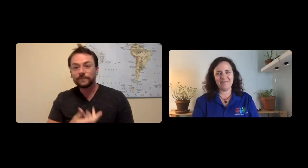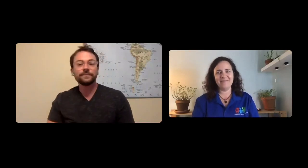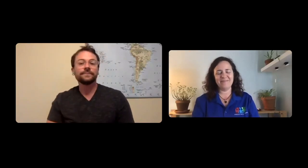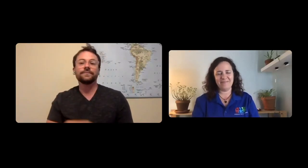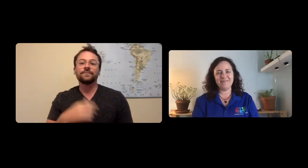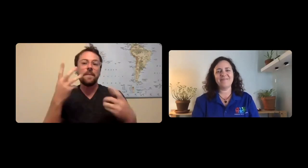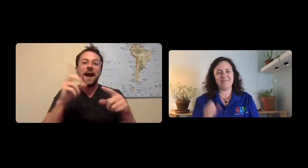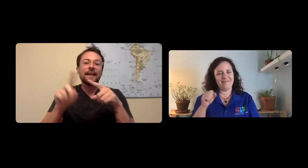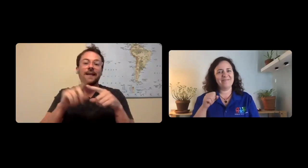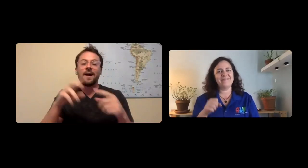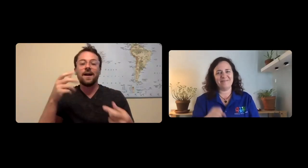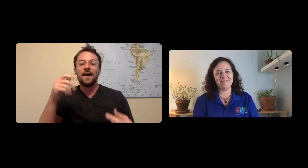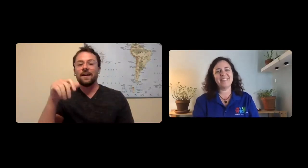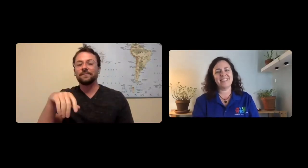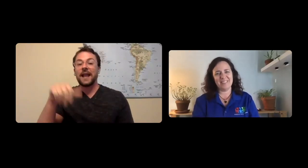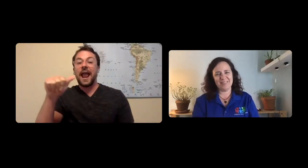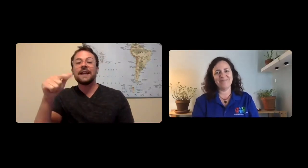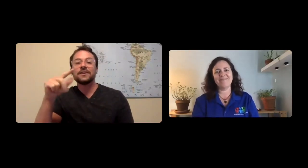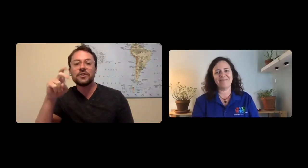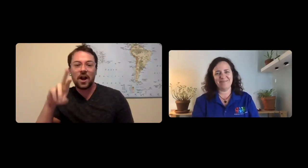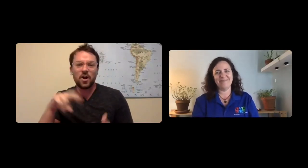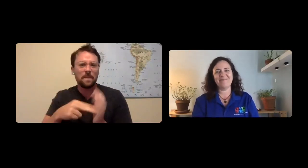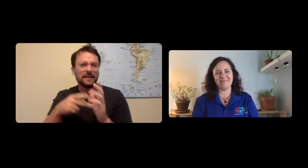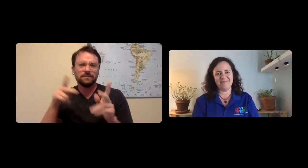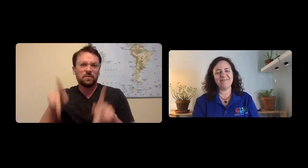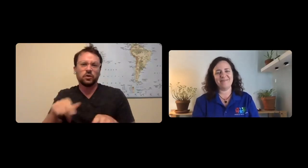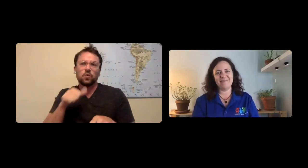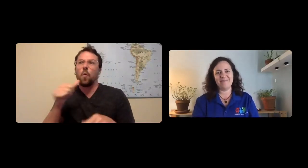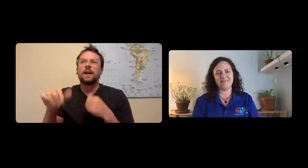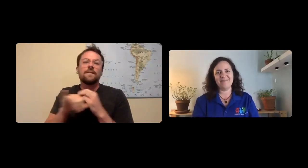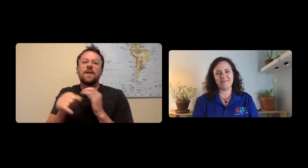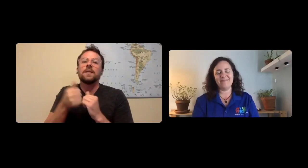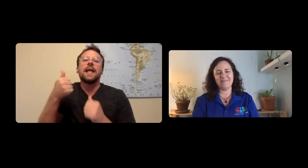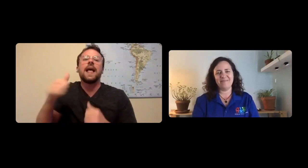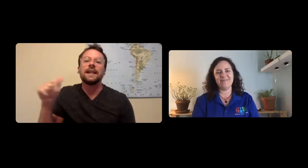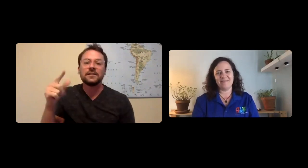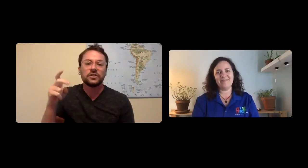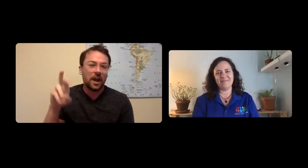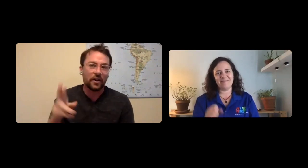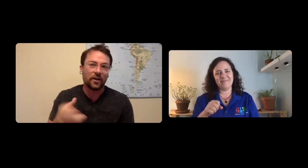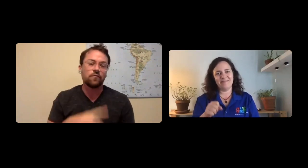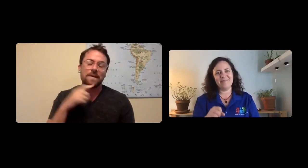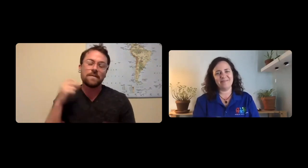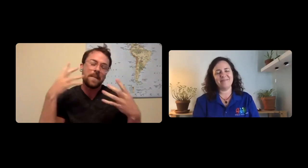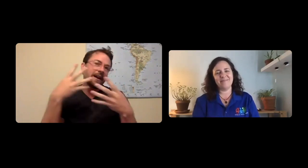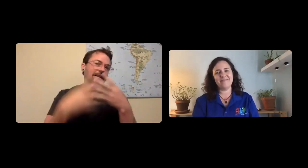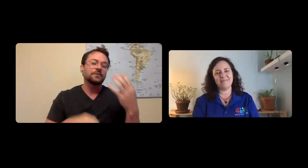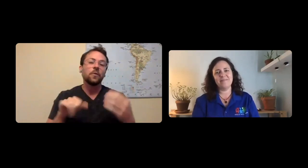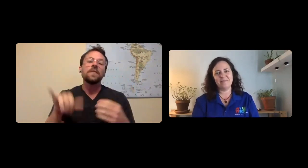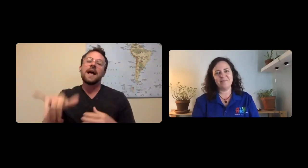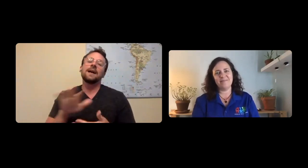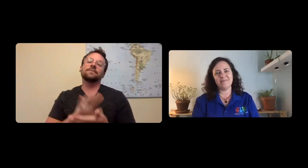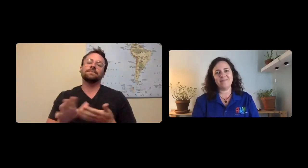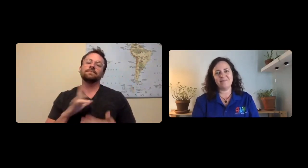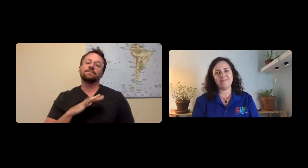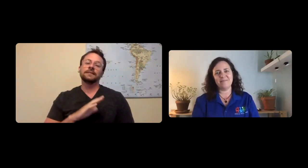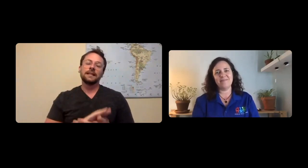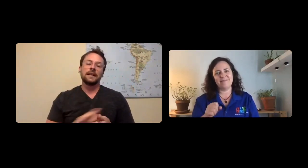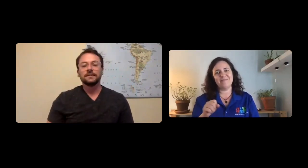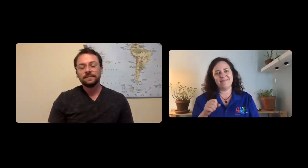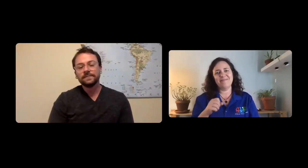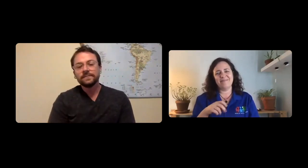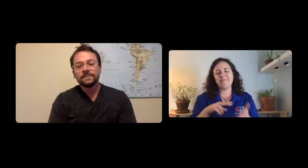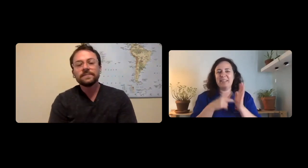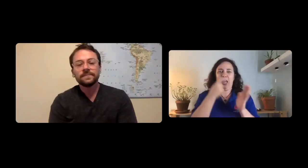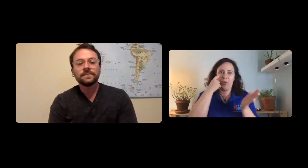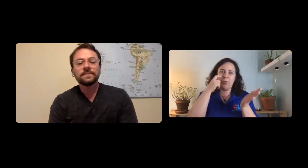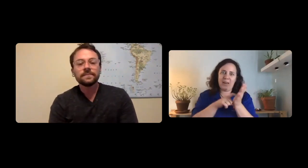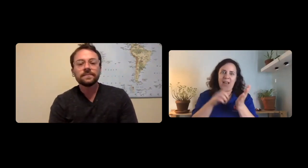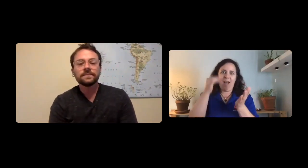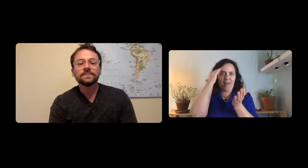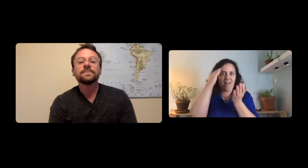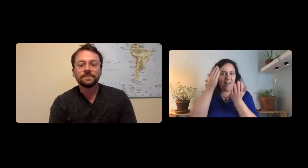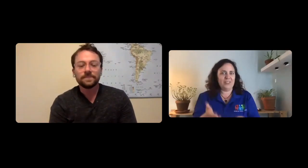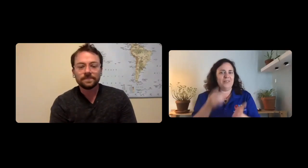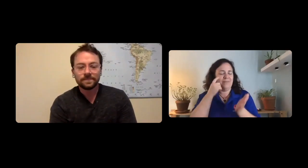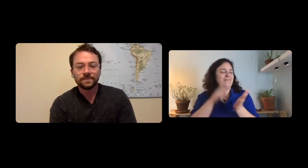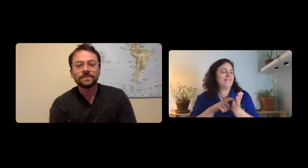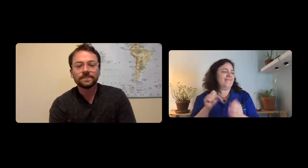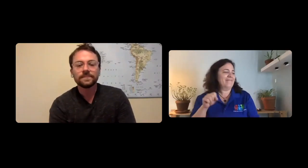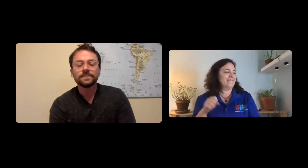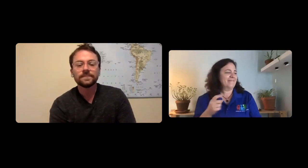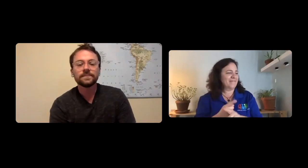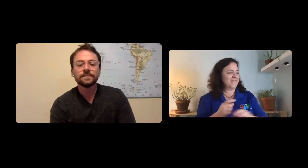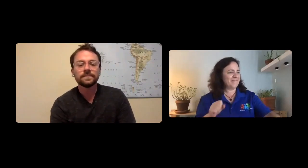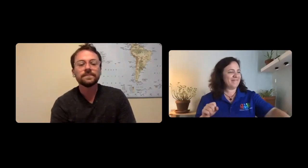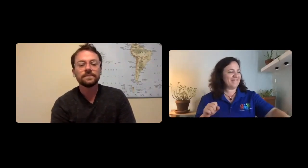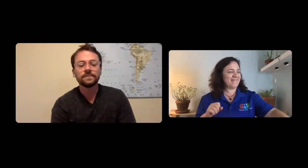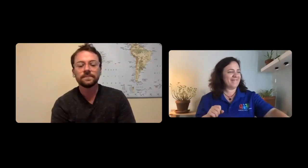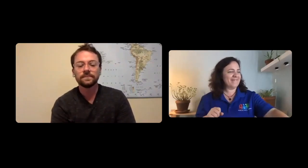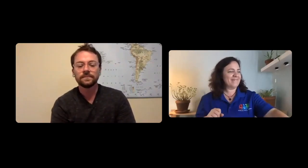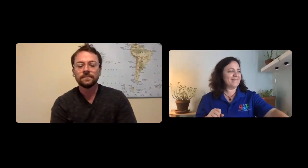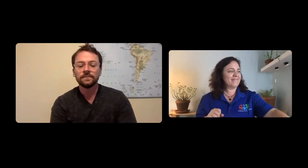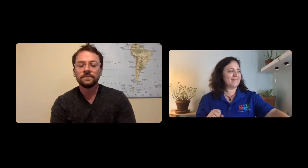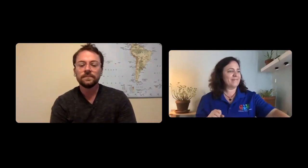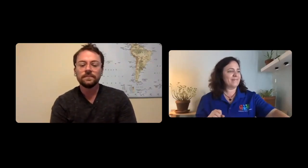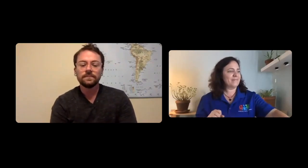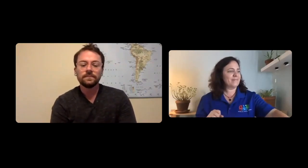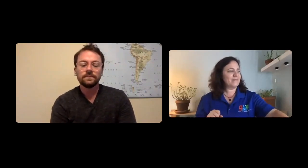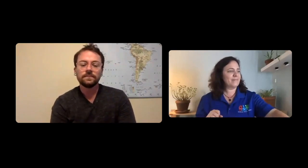As a transmen, transwoman, I they say they like gender inclusive and they feel recognized.